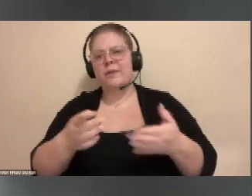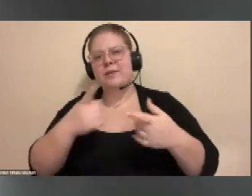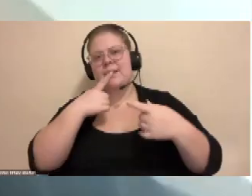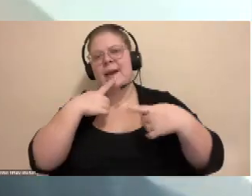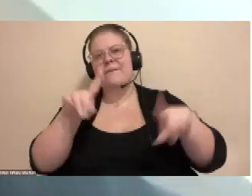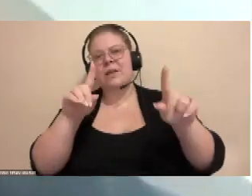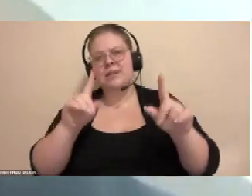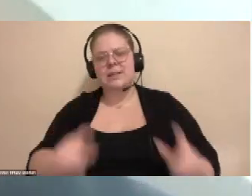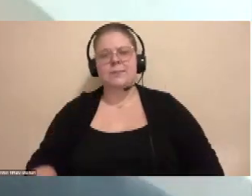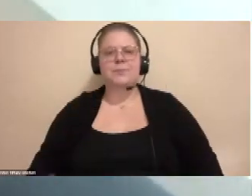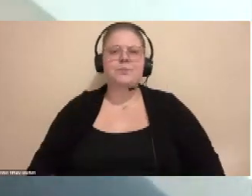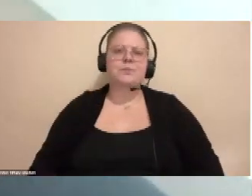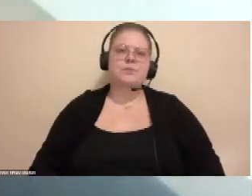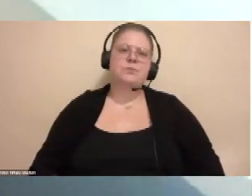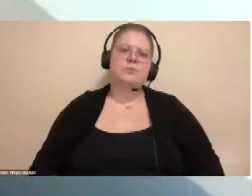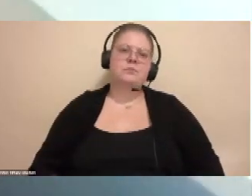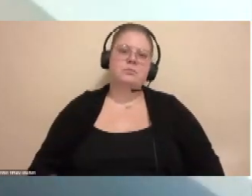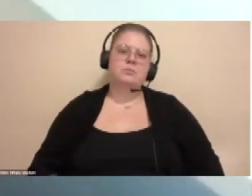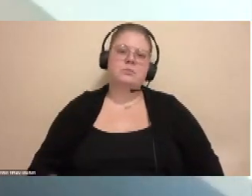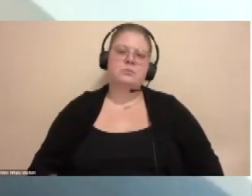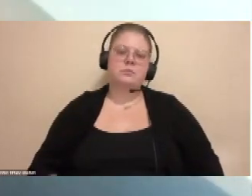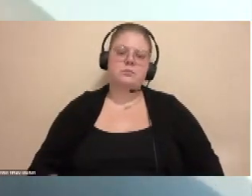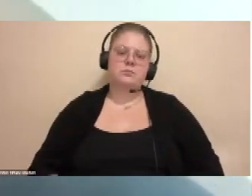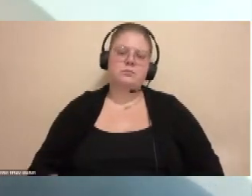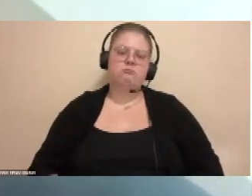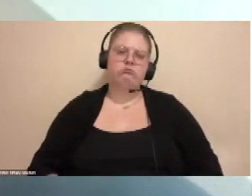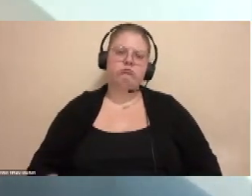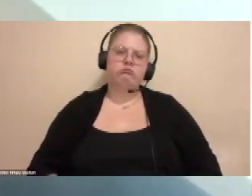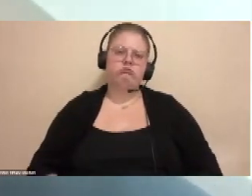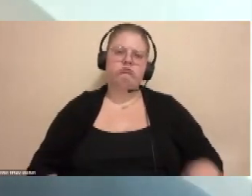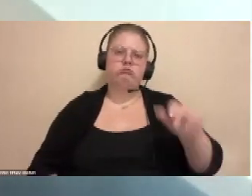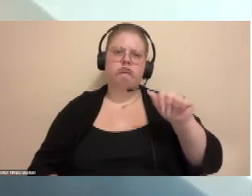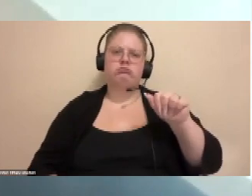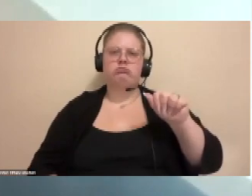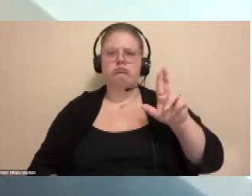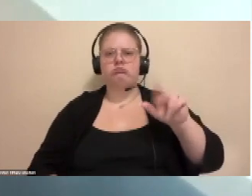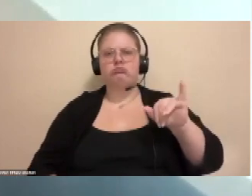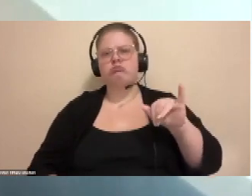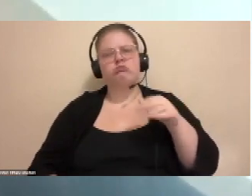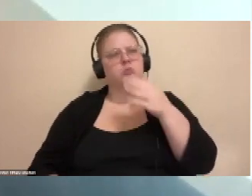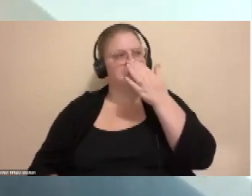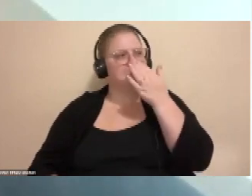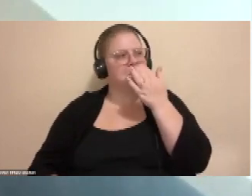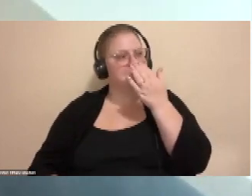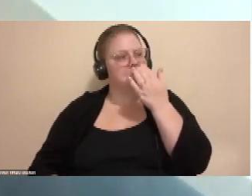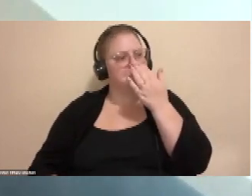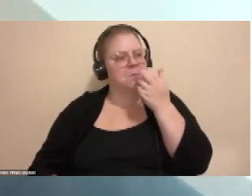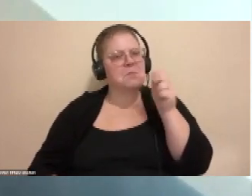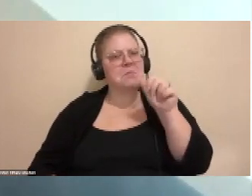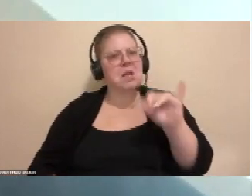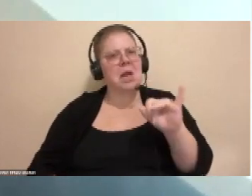I'm not sure that that's necessarily a use case for AII.